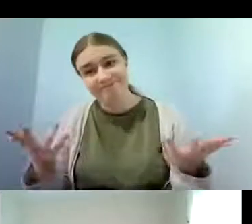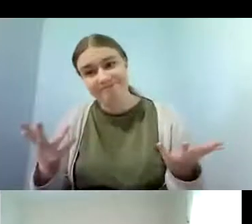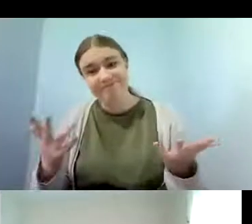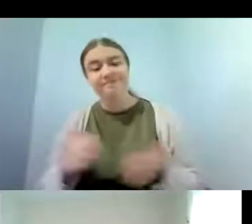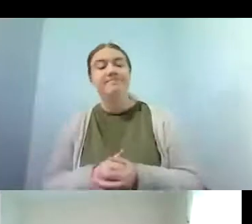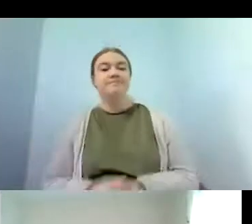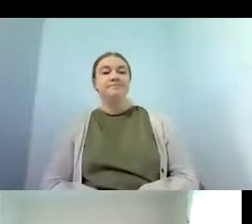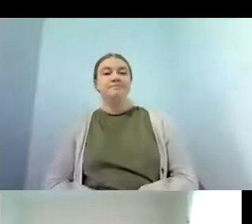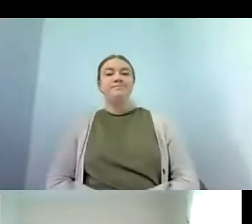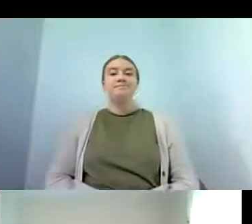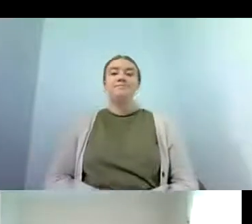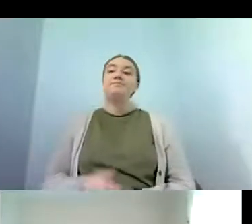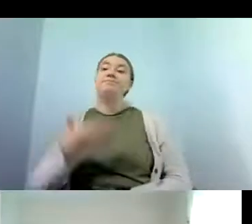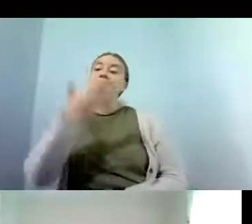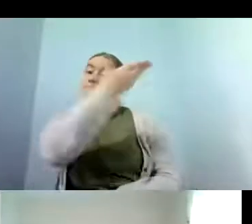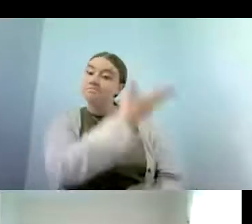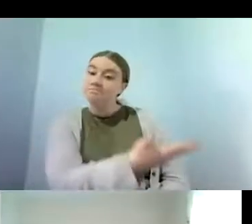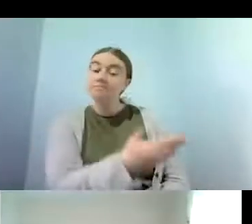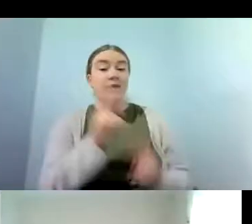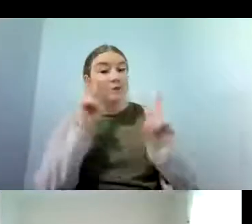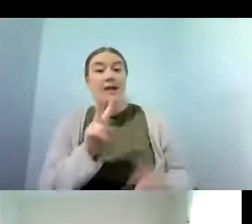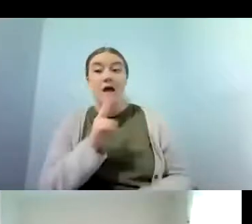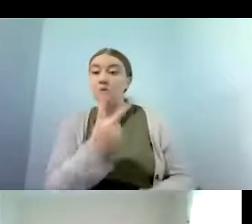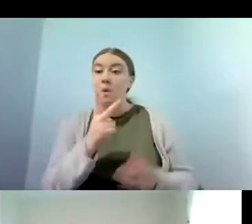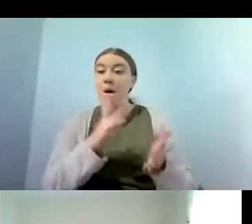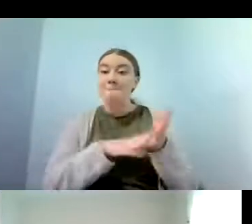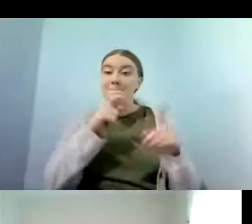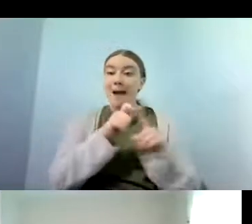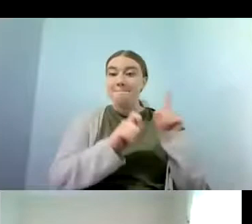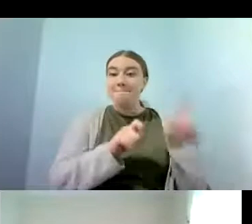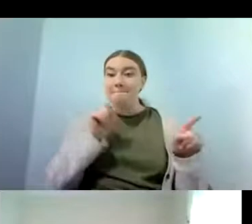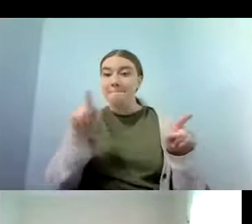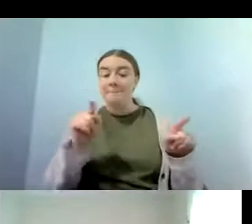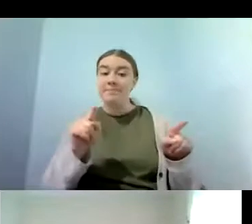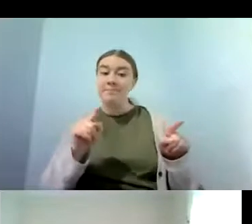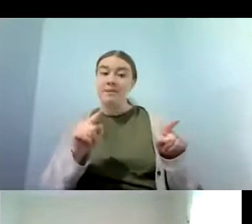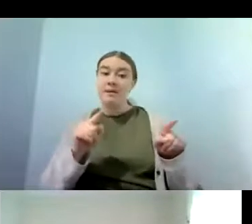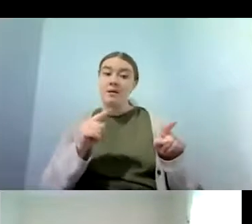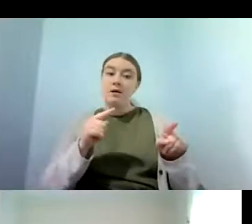so on this slide you can see two maps so if we look at the map with lots of lines on first